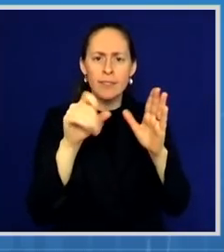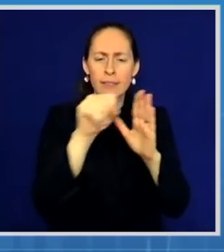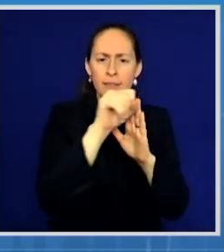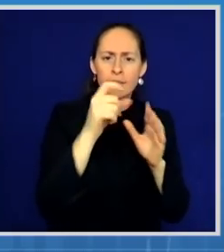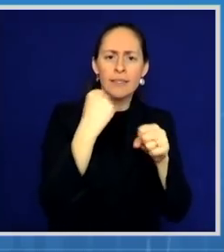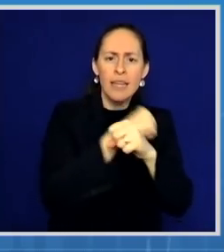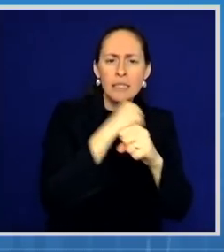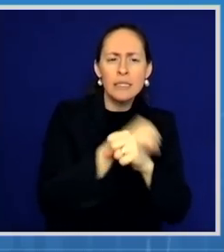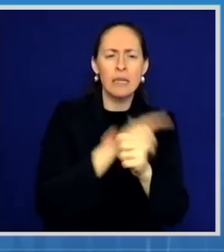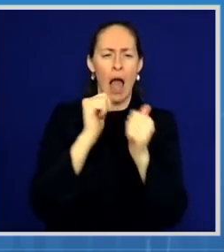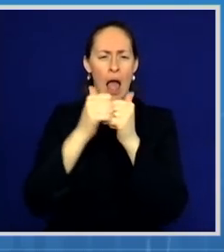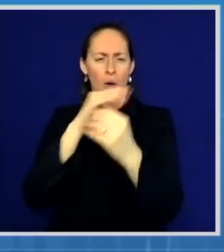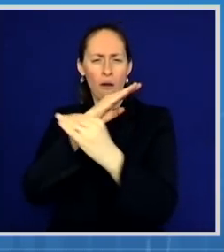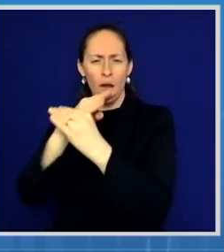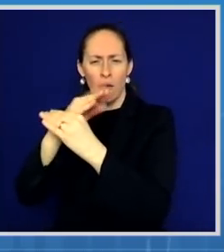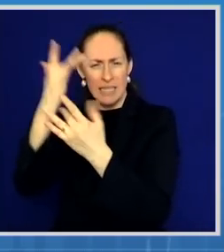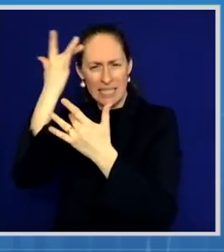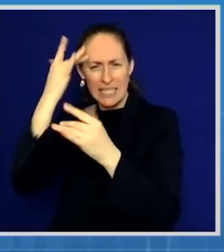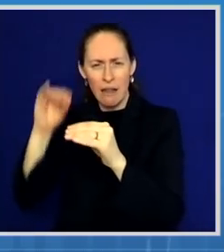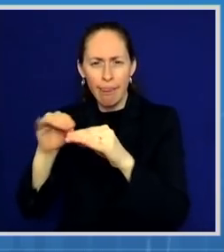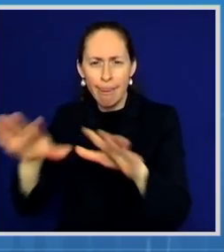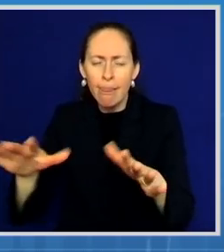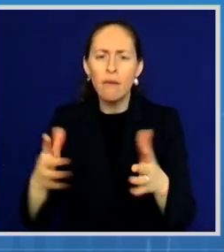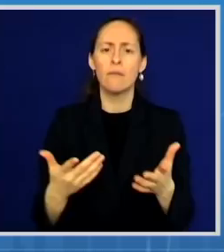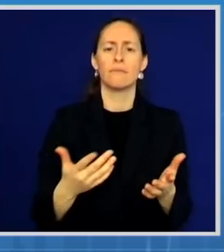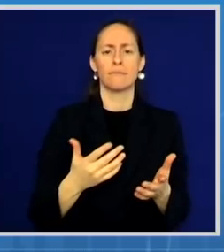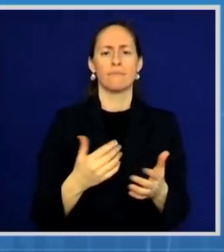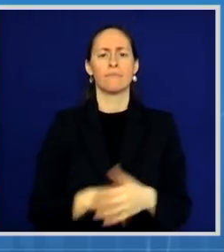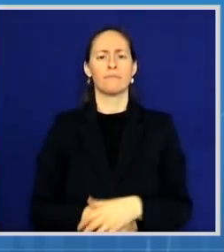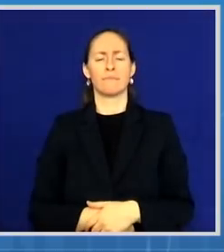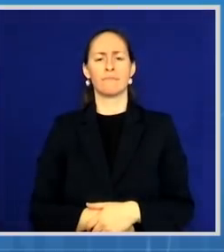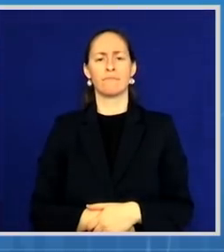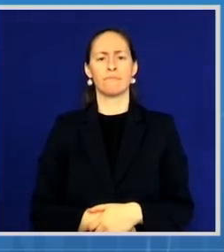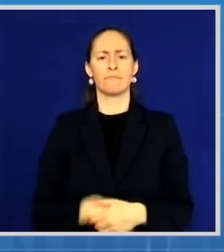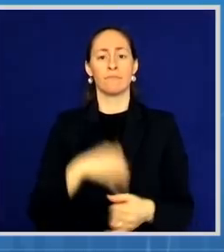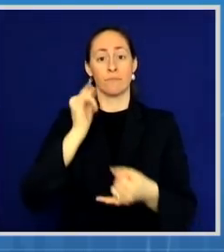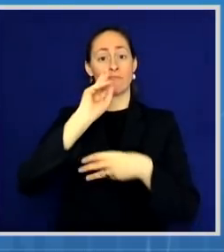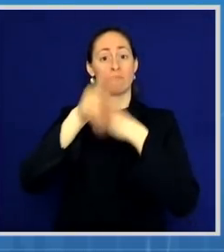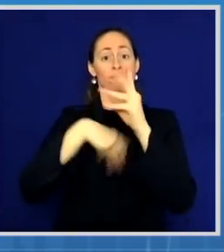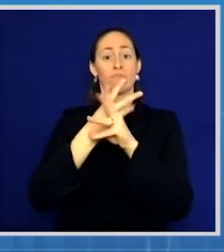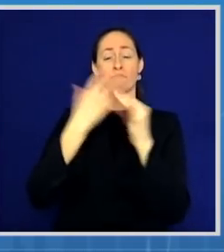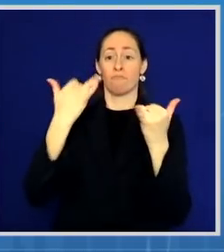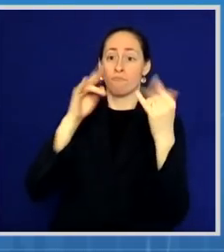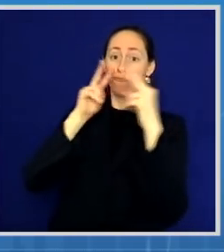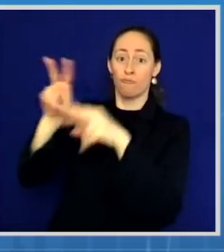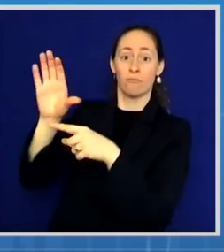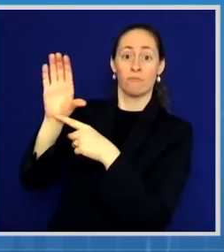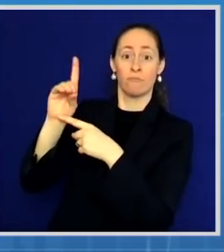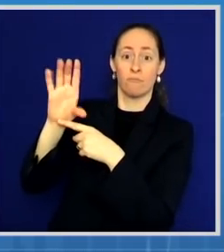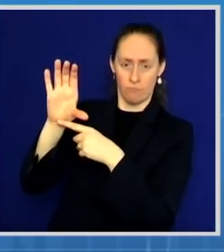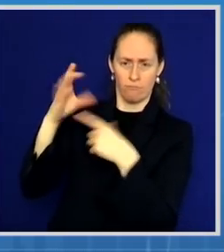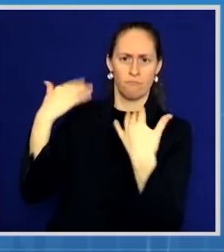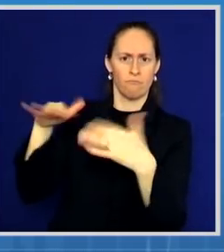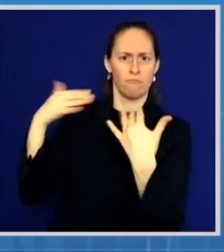CDC is also supporting sequencing capacity in more than 50 countries, such as India, Brazil, and South Africa.